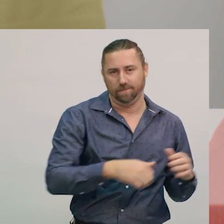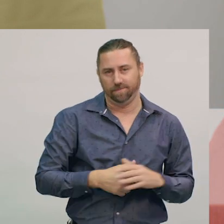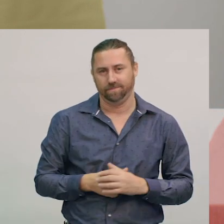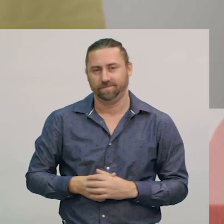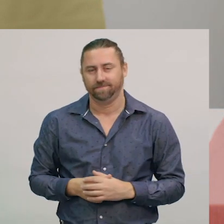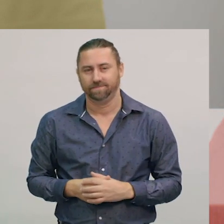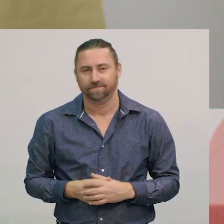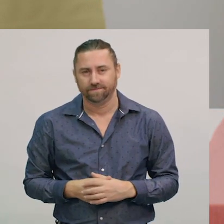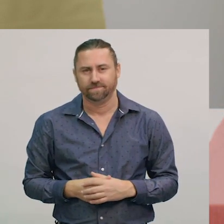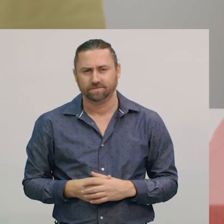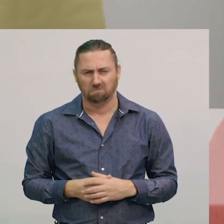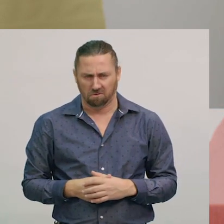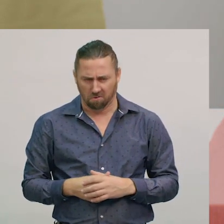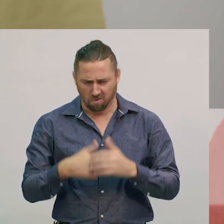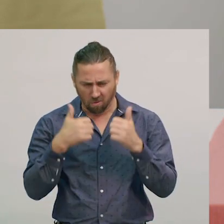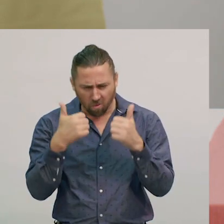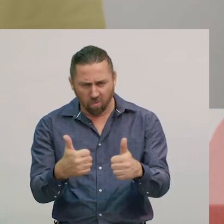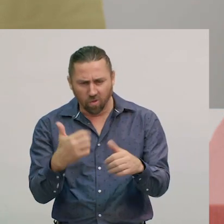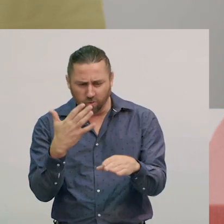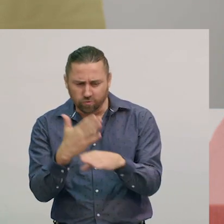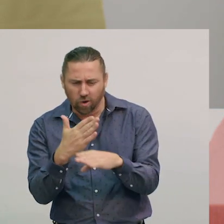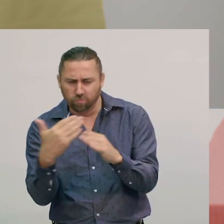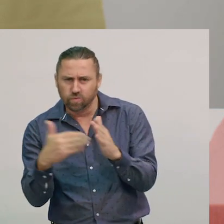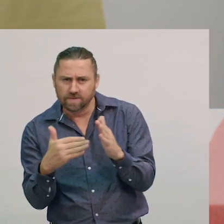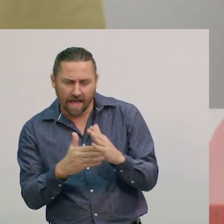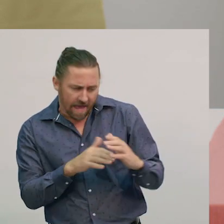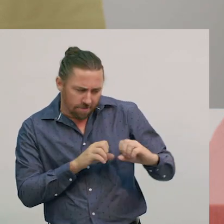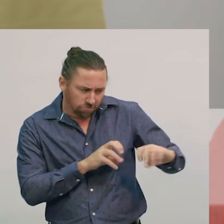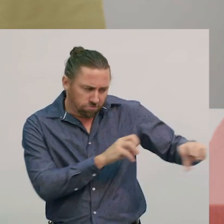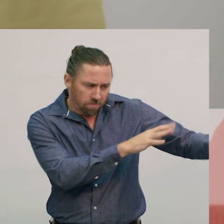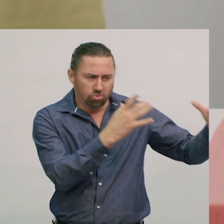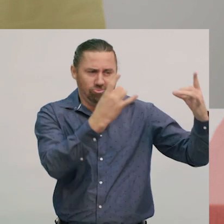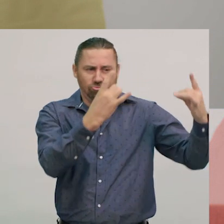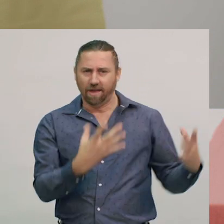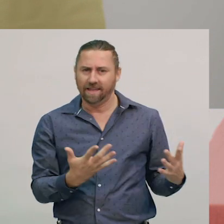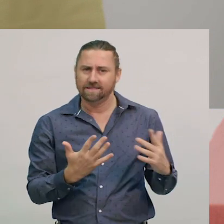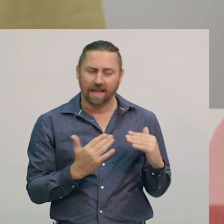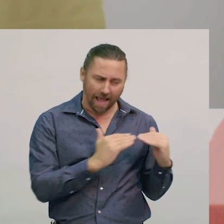We have done a great job setting the table, so that everyone has an equal share,